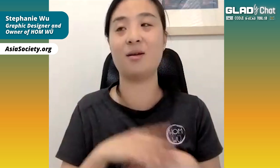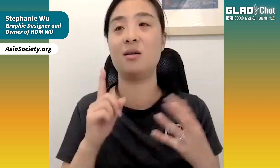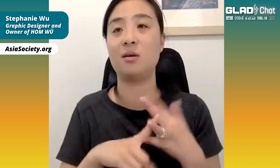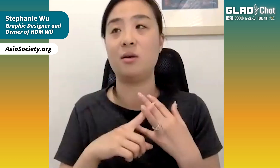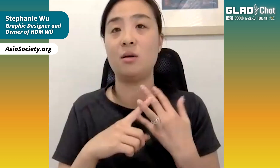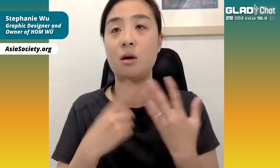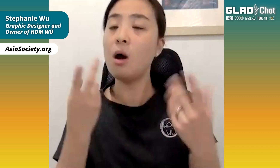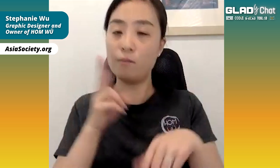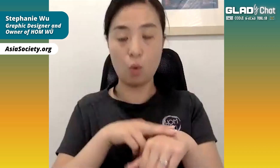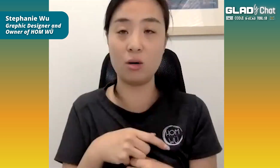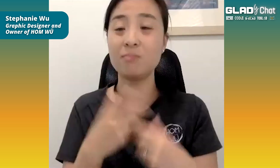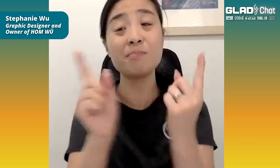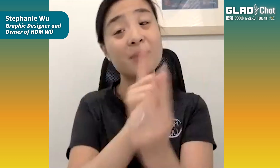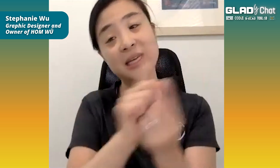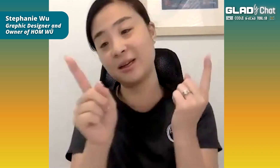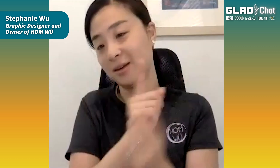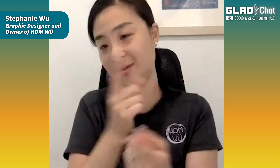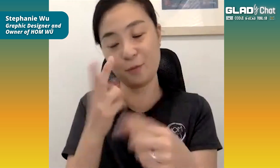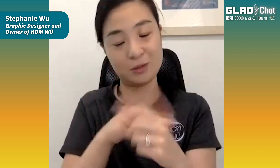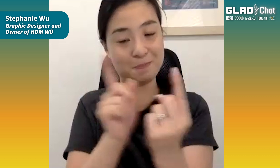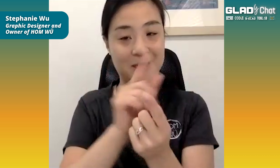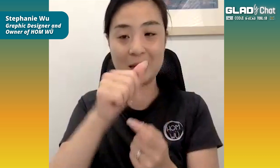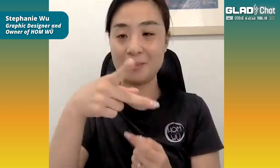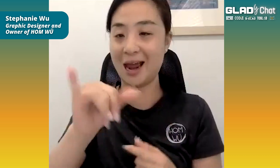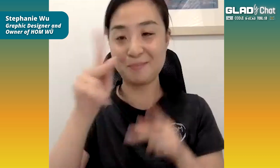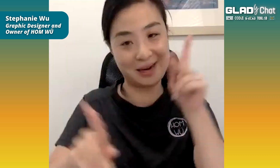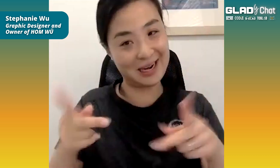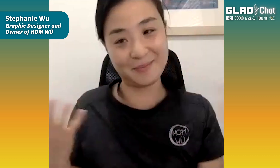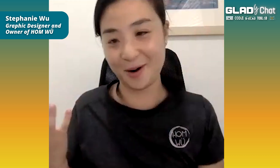And of course, meet more AAPI people!